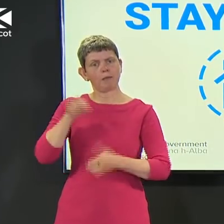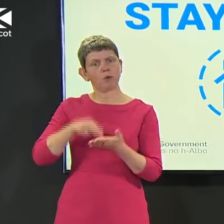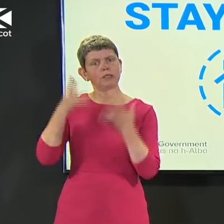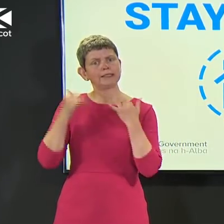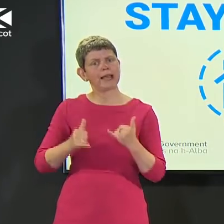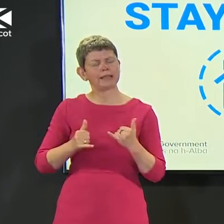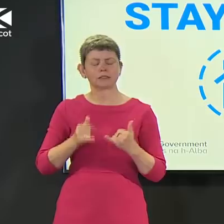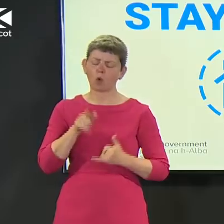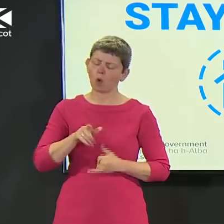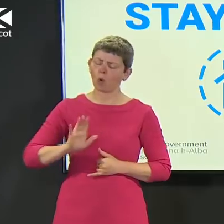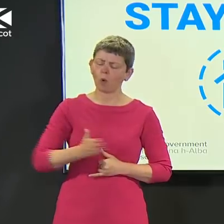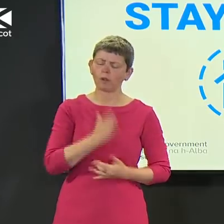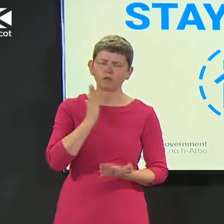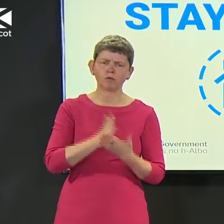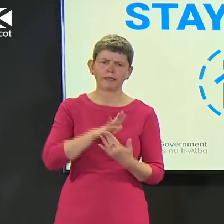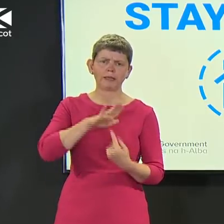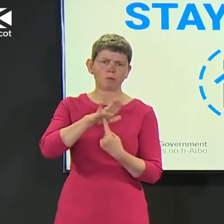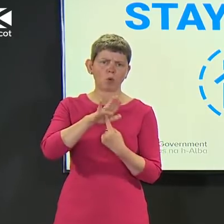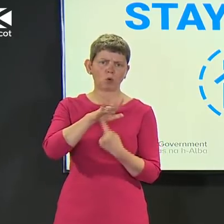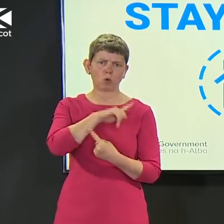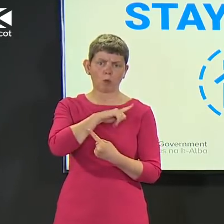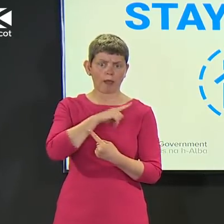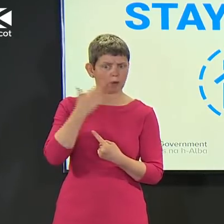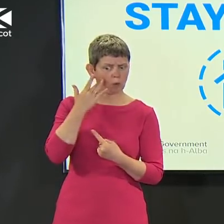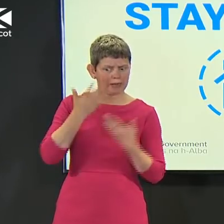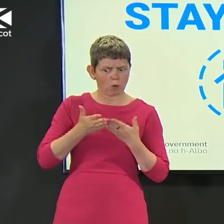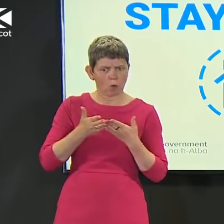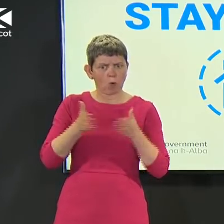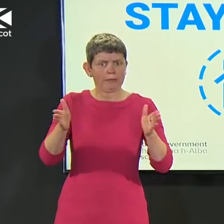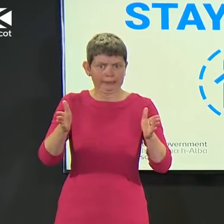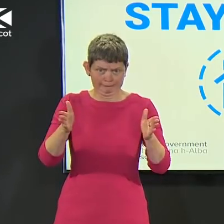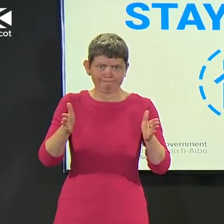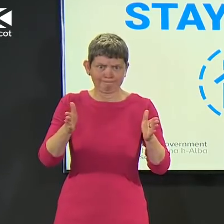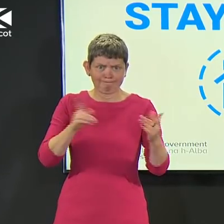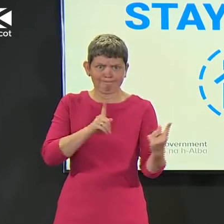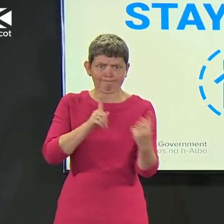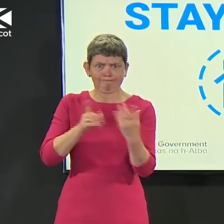more important as we open up one final point i just want to clarify which i should have